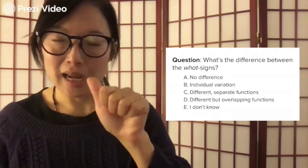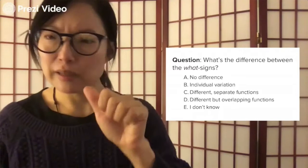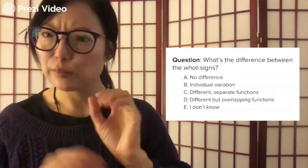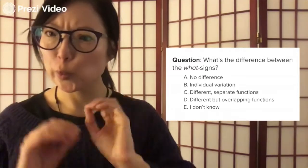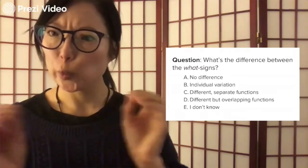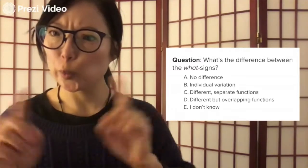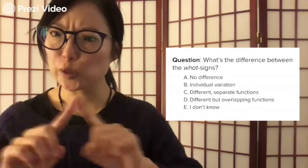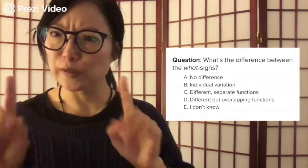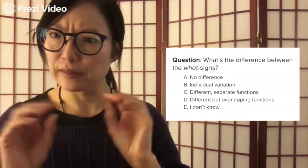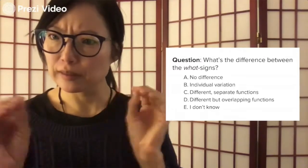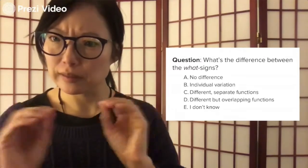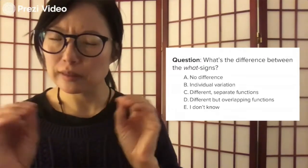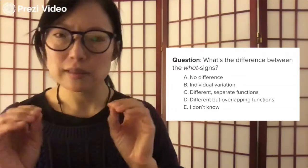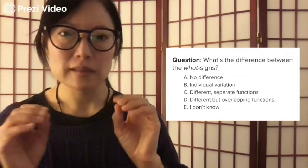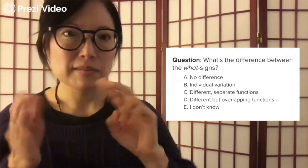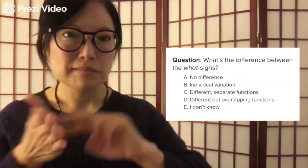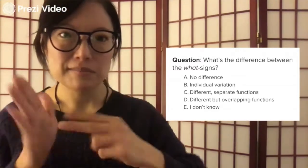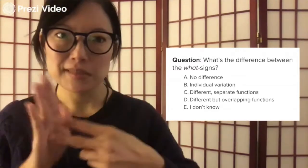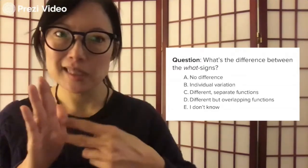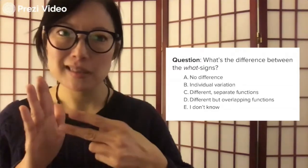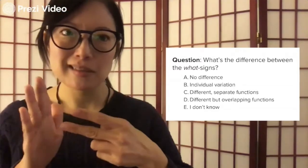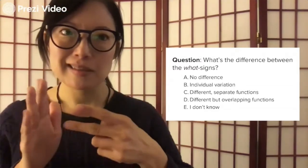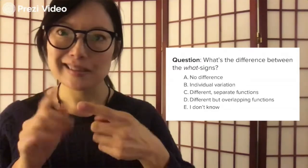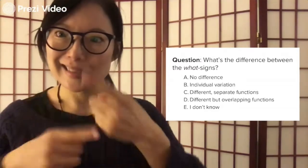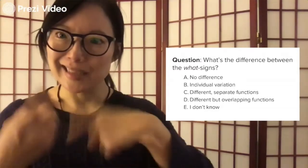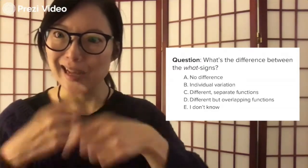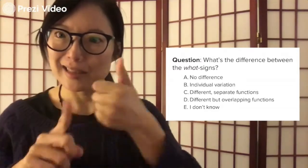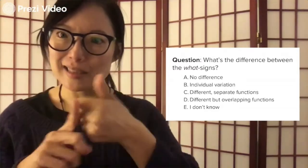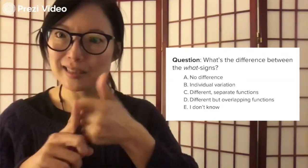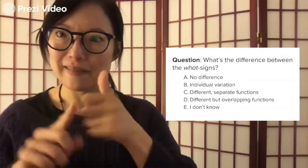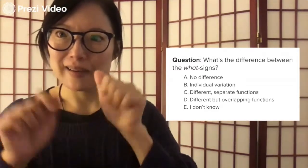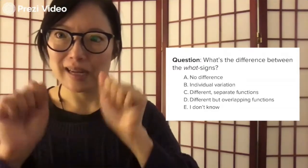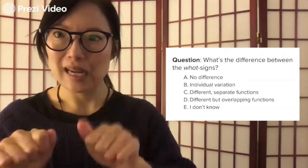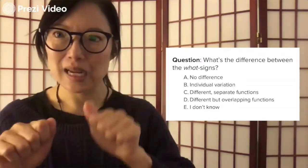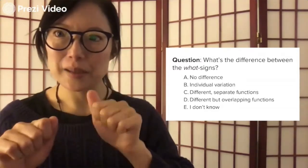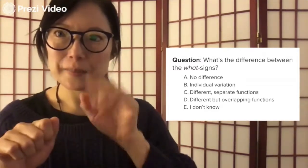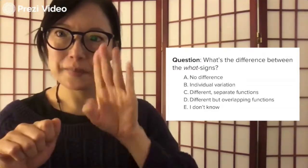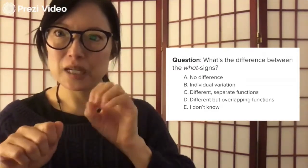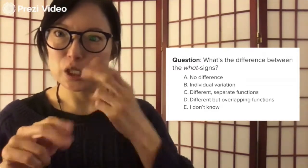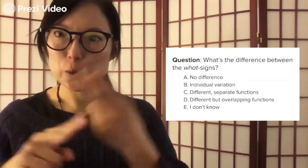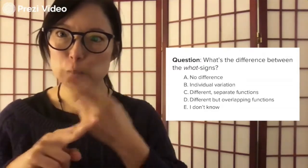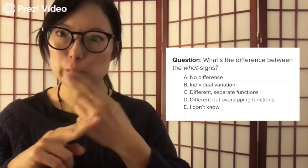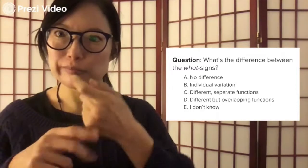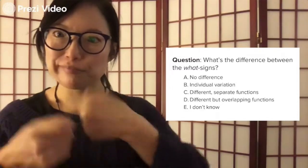A, there's no difference. The what-signs themselves are